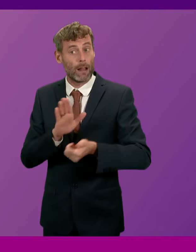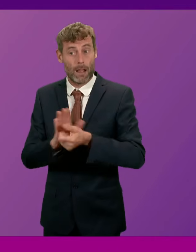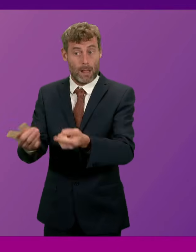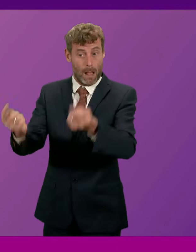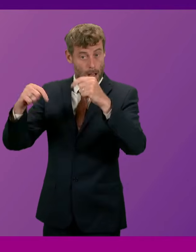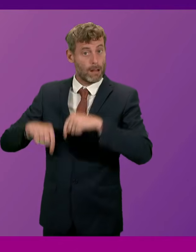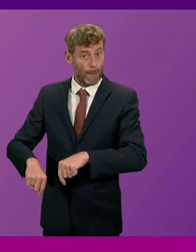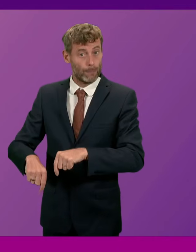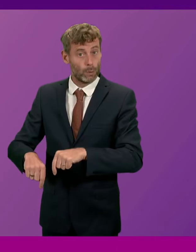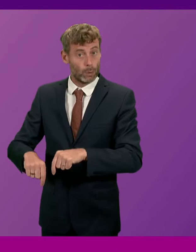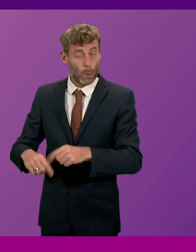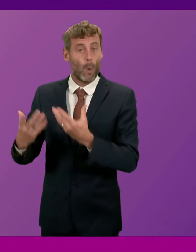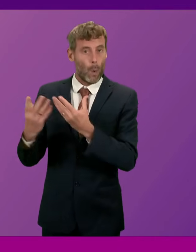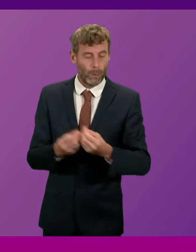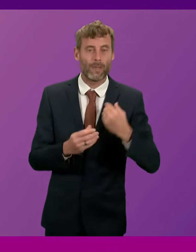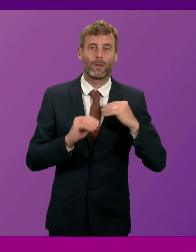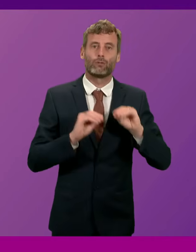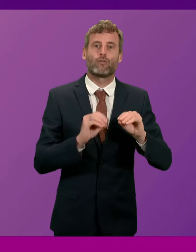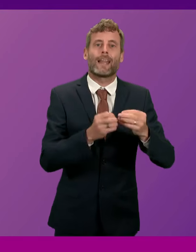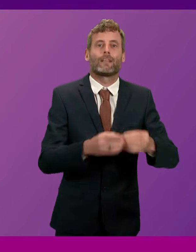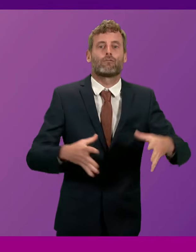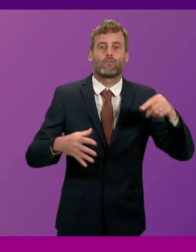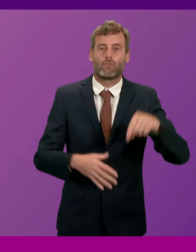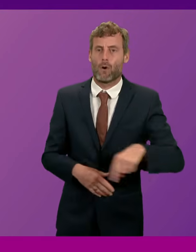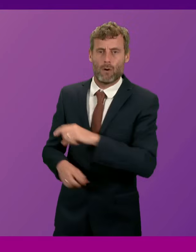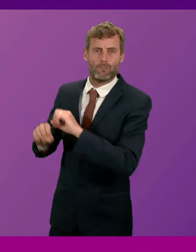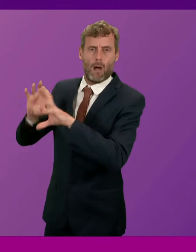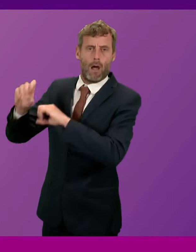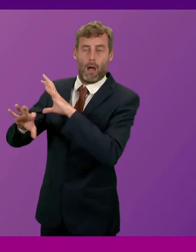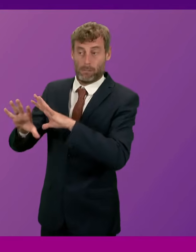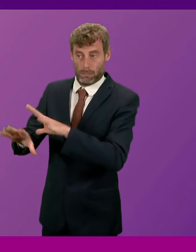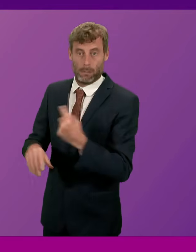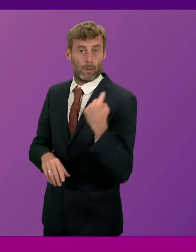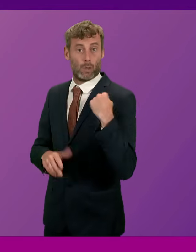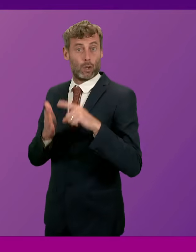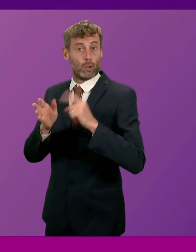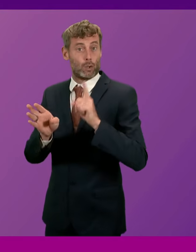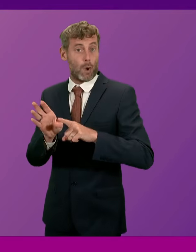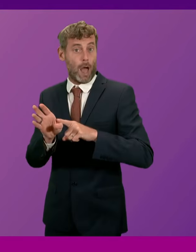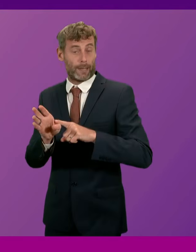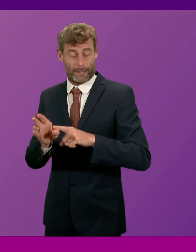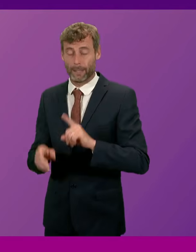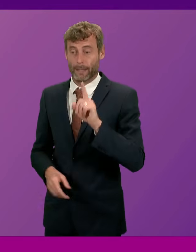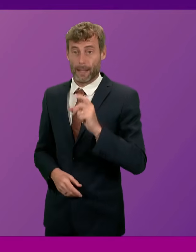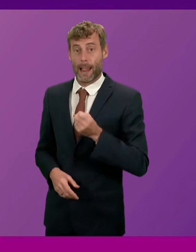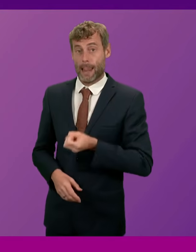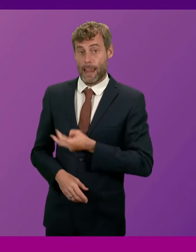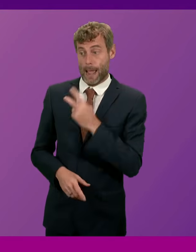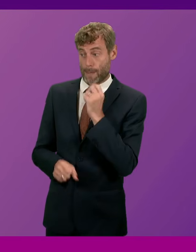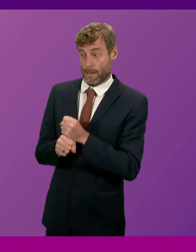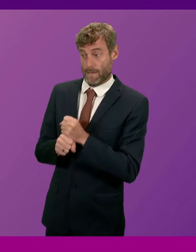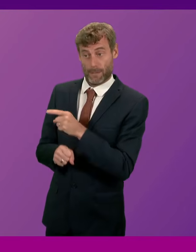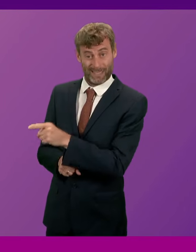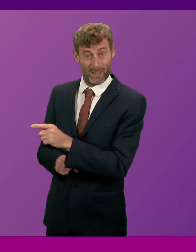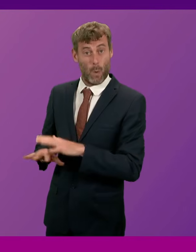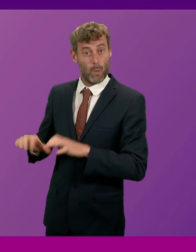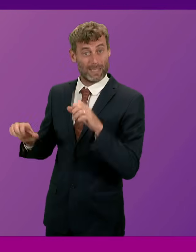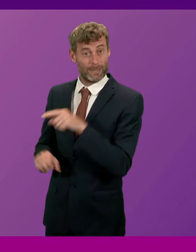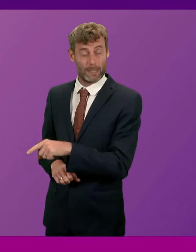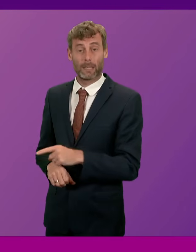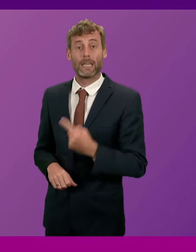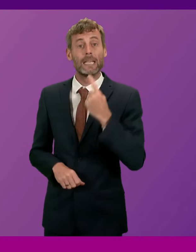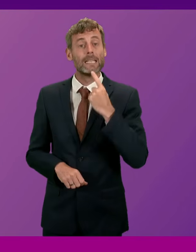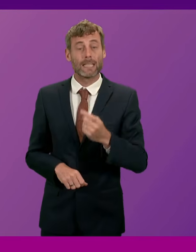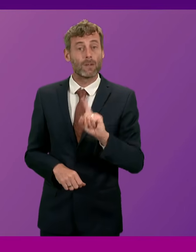undertaking. In July, the Labour Government in Westminster removed dental hygienists,